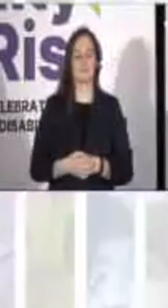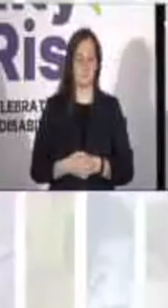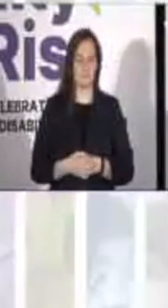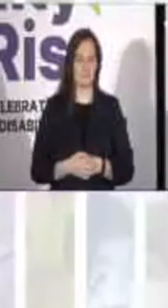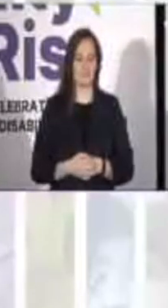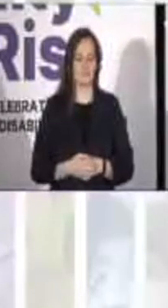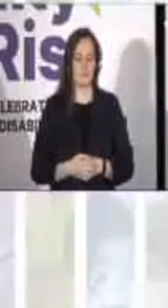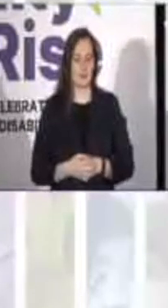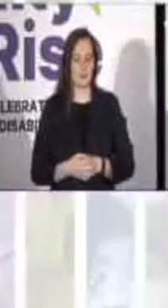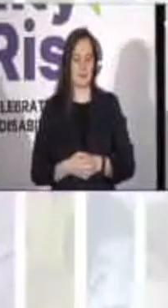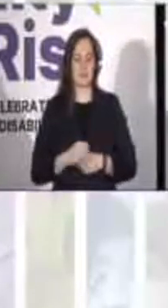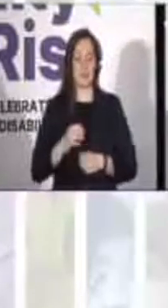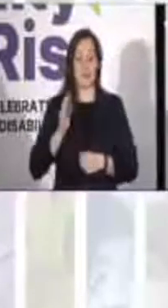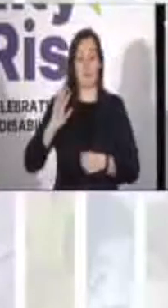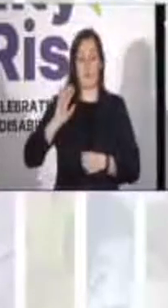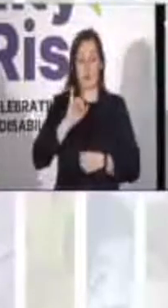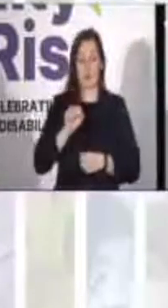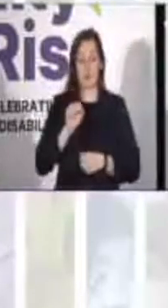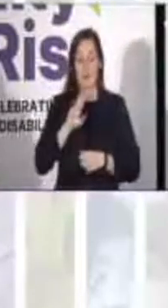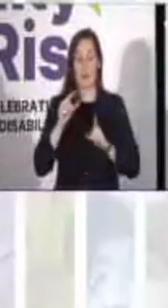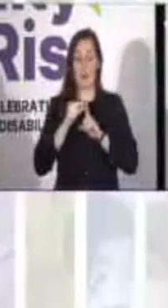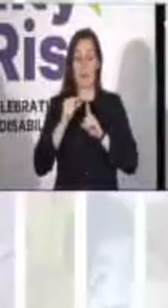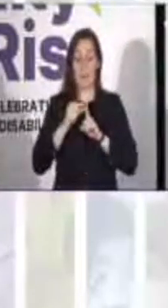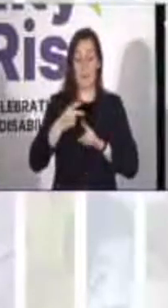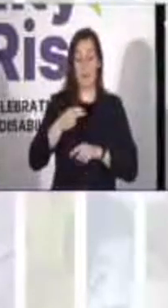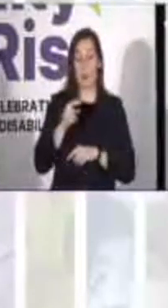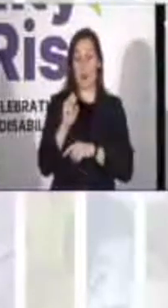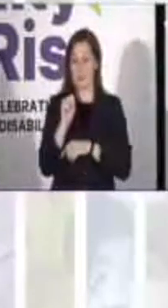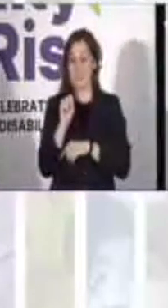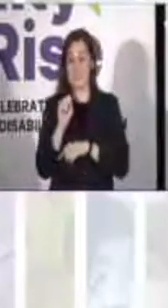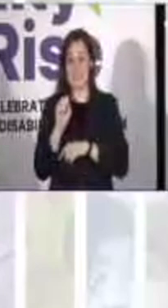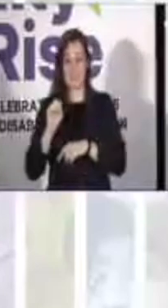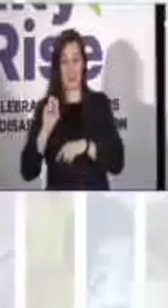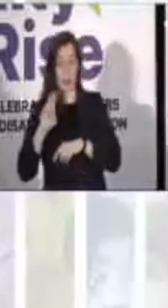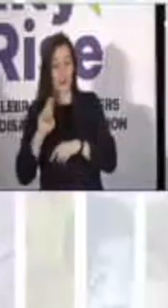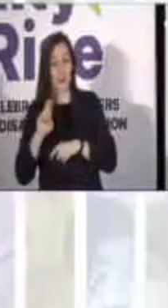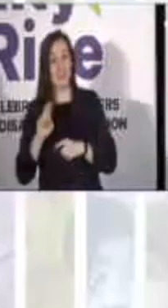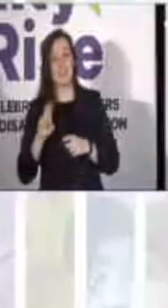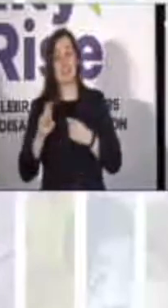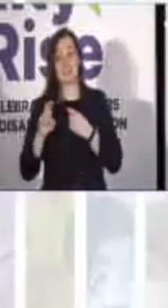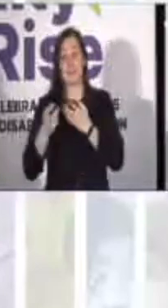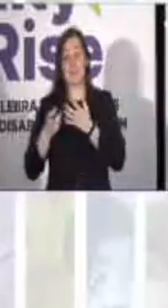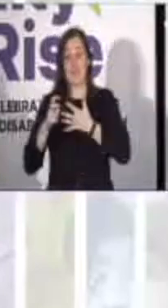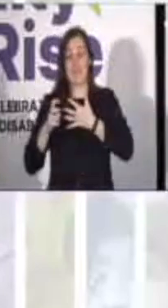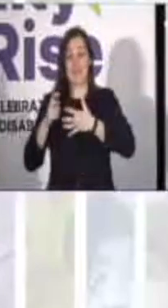THEN GROWN SIGNIFICANTLY INTO PRODUCT MANAGER AND NOW THE PRIMARY WEB DEVELOPER,